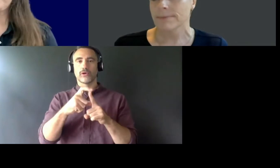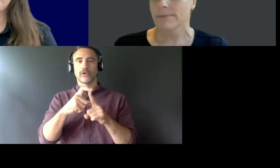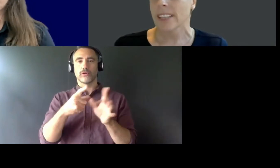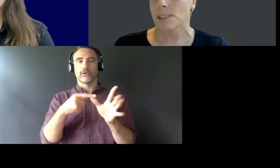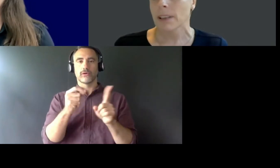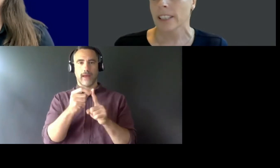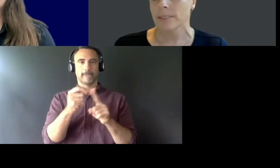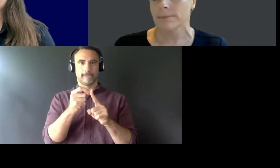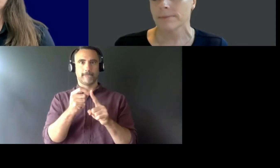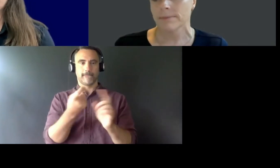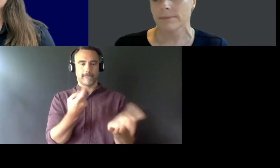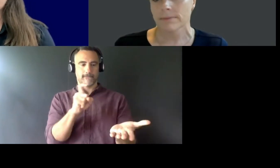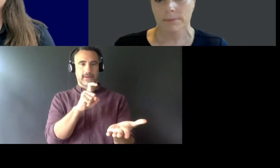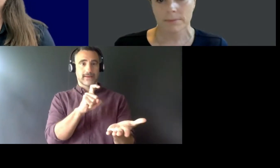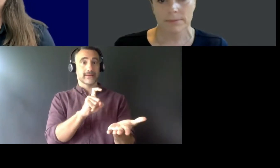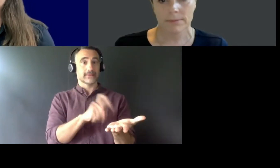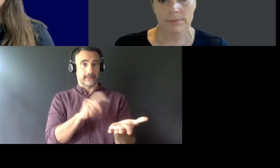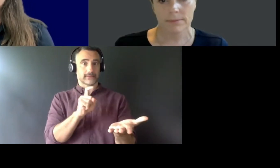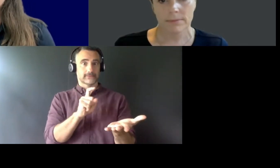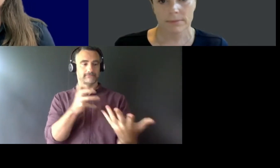Thanks, Kat.